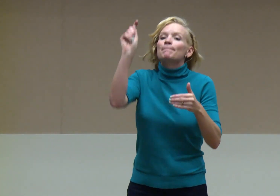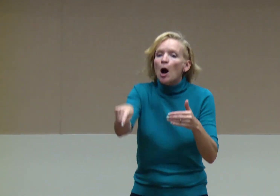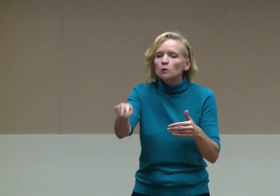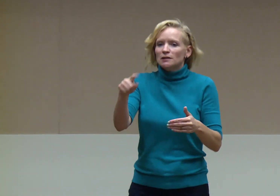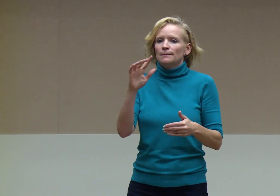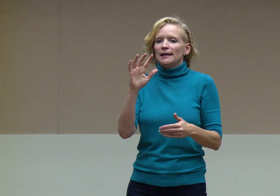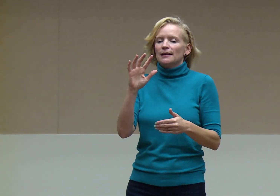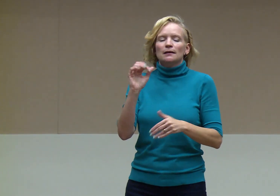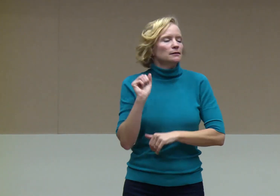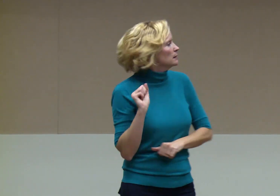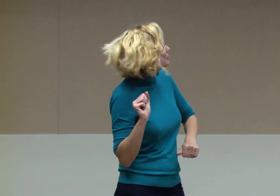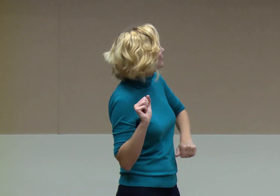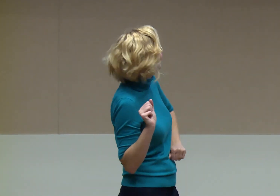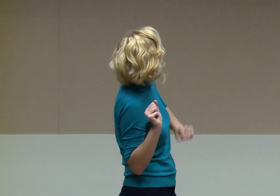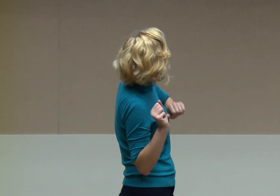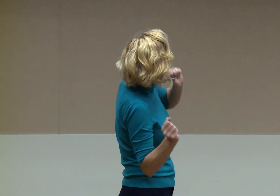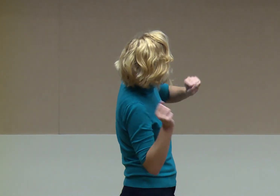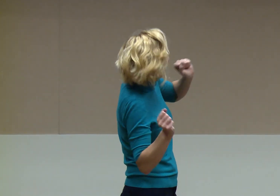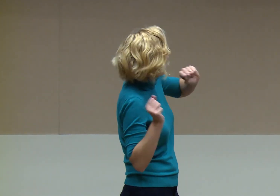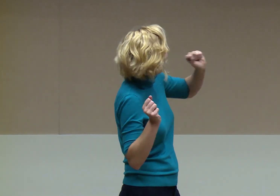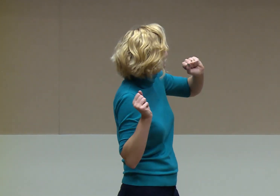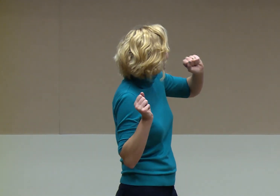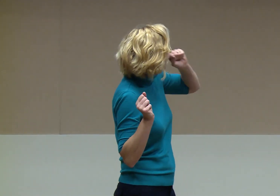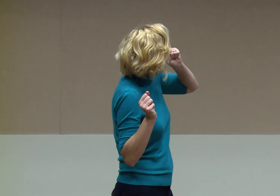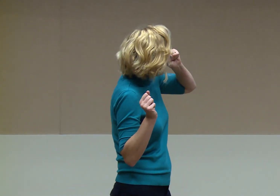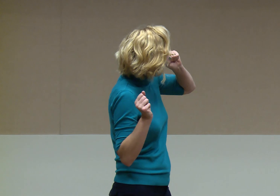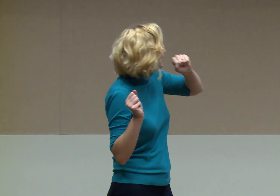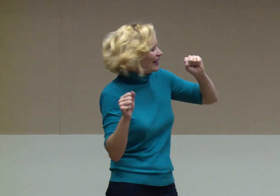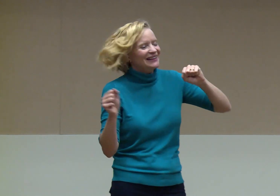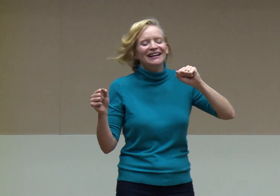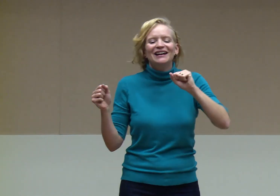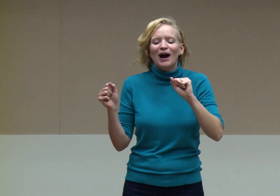expected to be due...